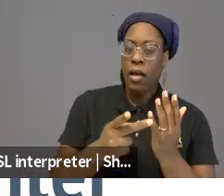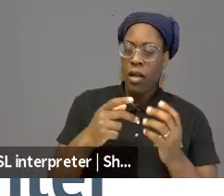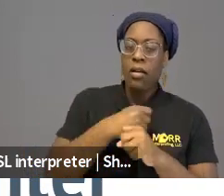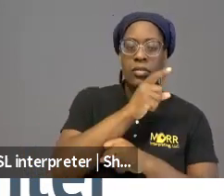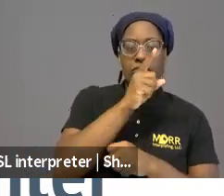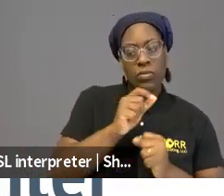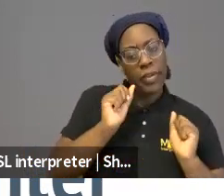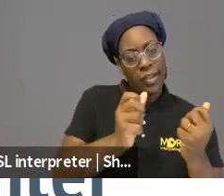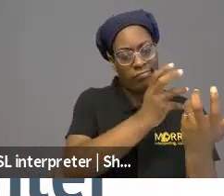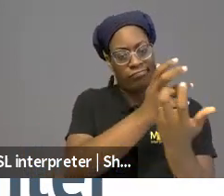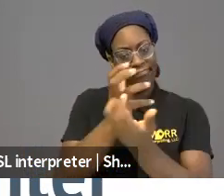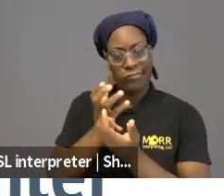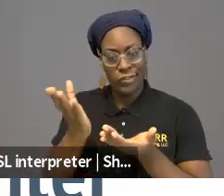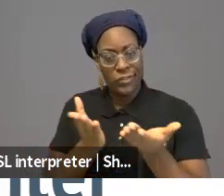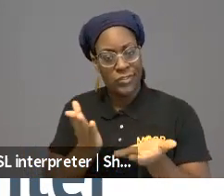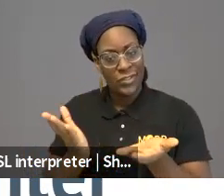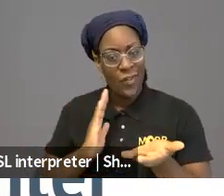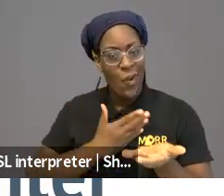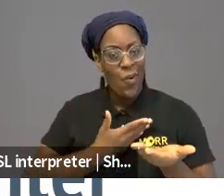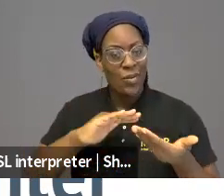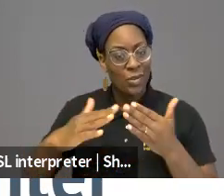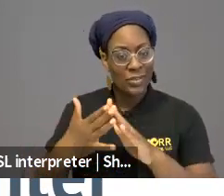and reorganization changes within our larger academic success center.